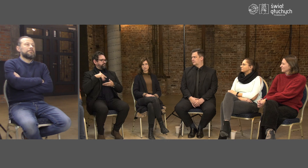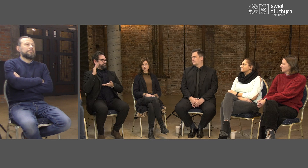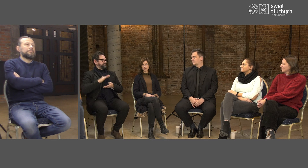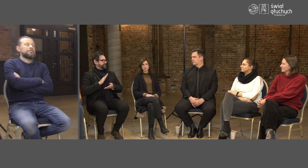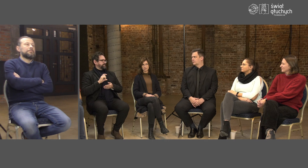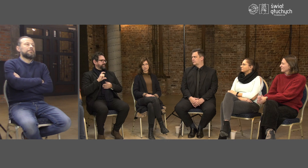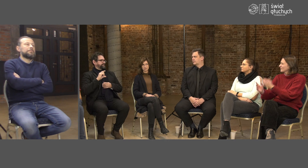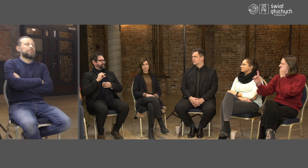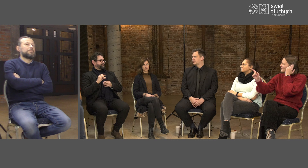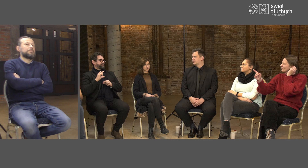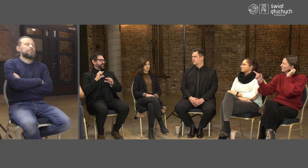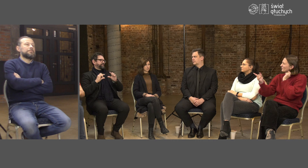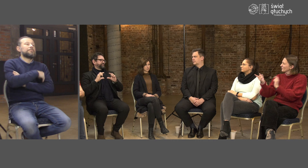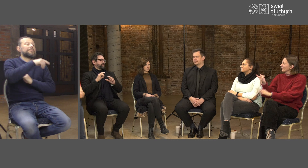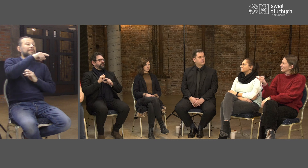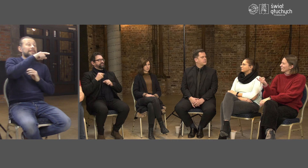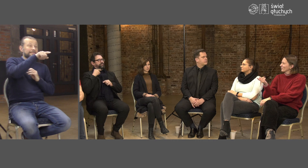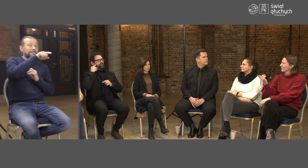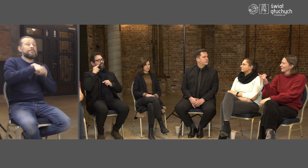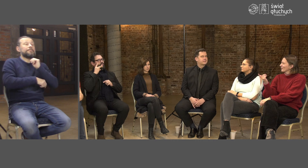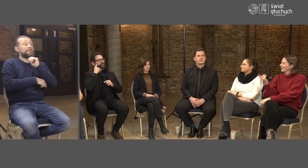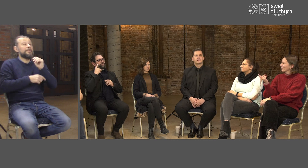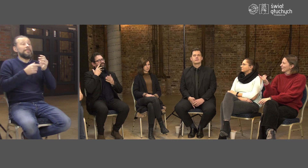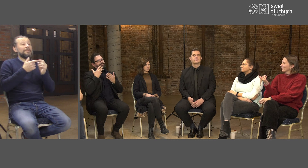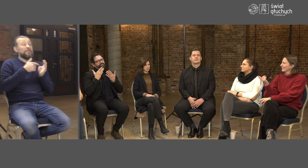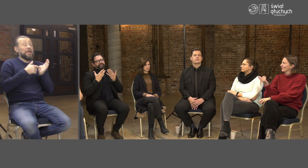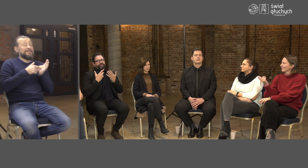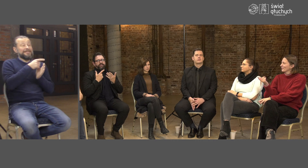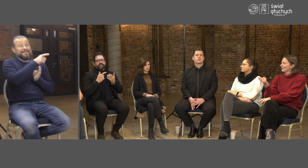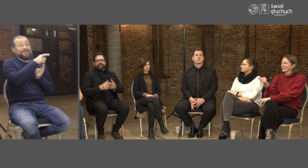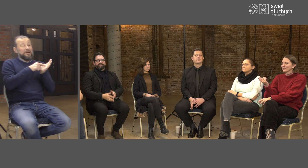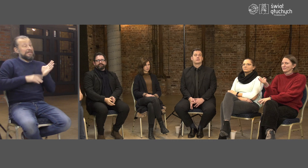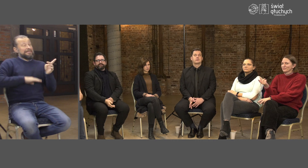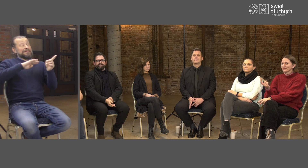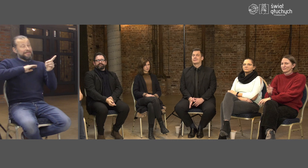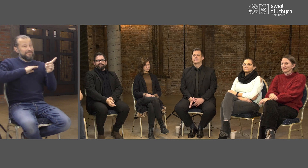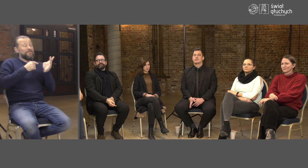so for me, it should be a capital "D," not lowercase. [Eugeniusz] Yes, exactly, that pride.